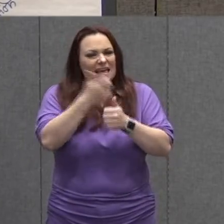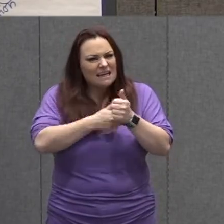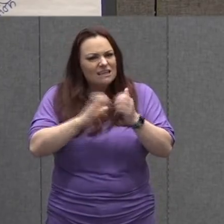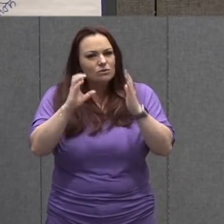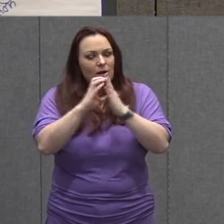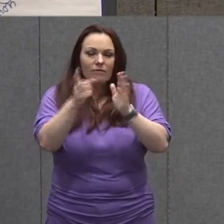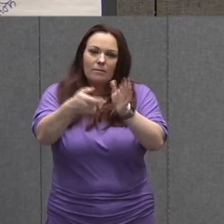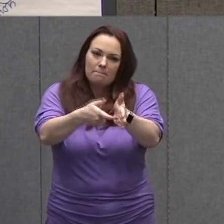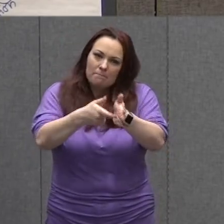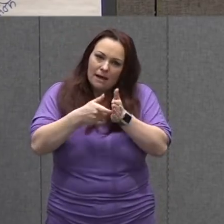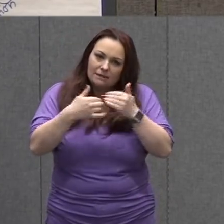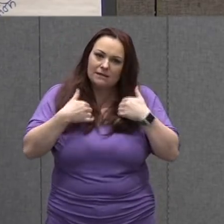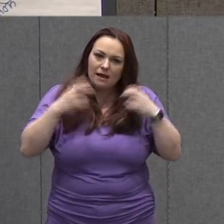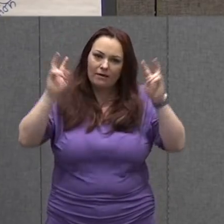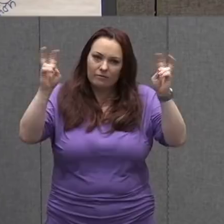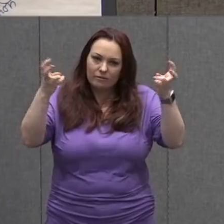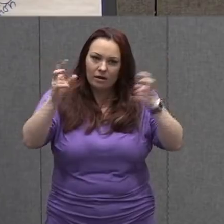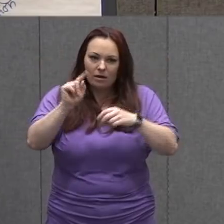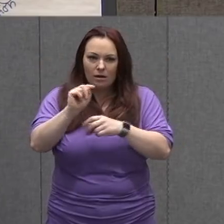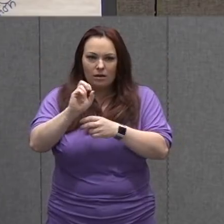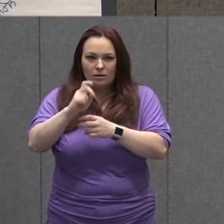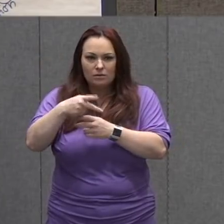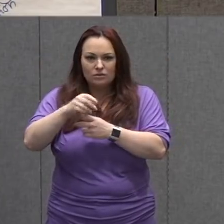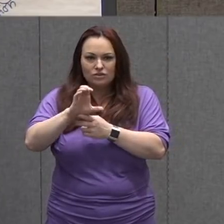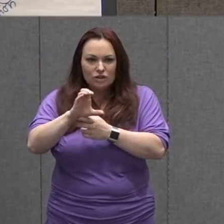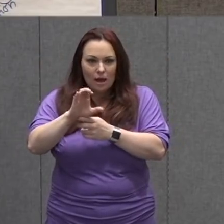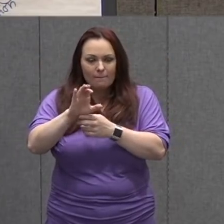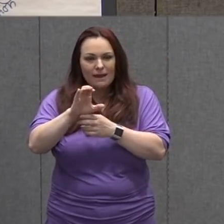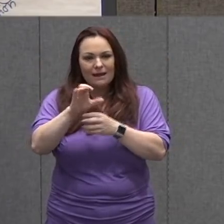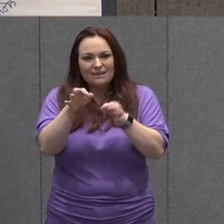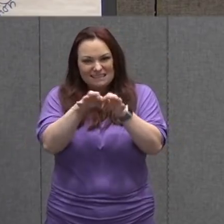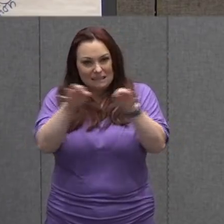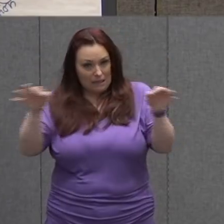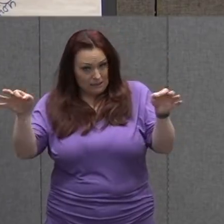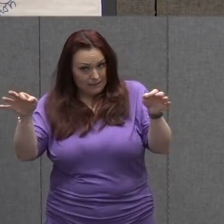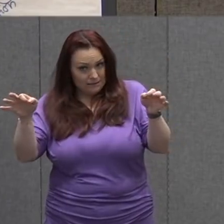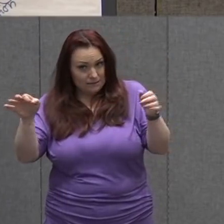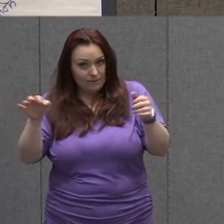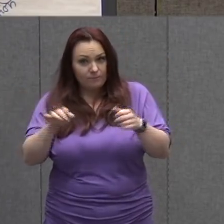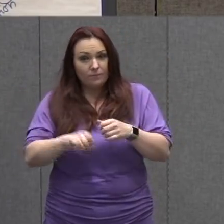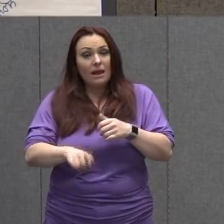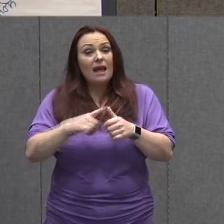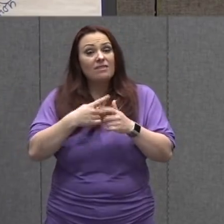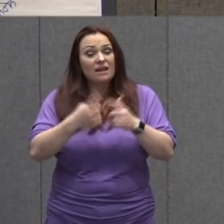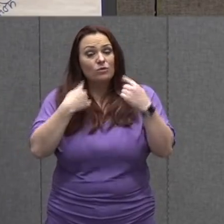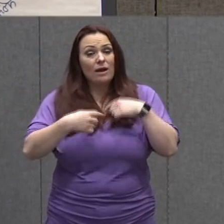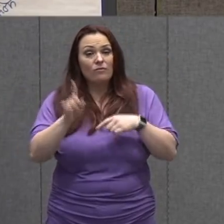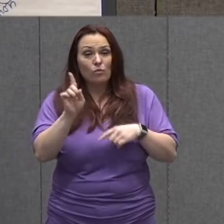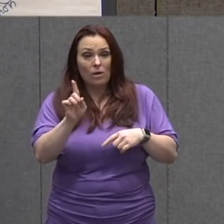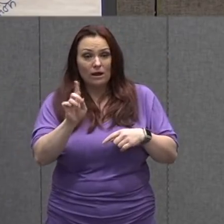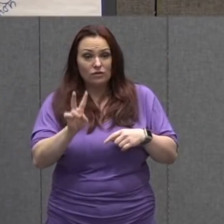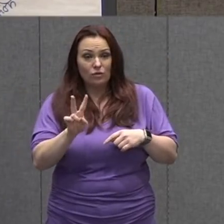and we will talk more specifically about that, and then you're gonna have one, two, three details